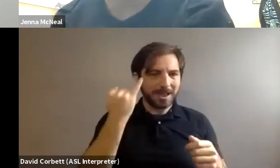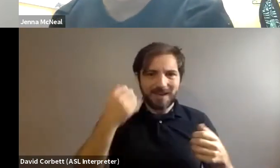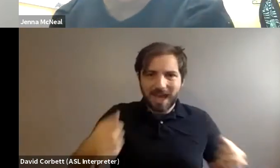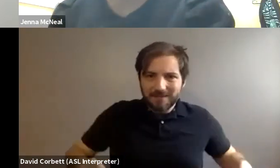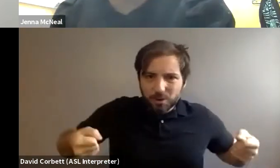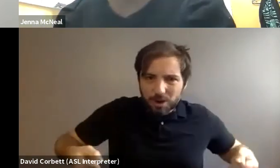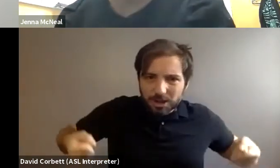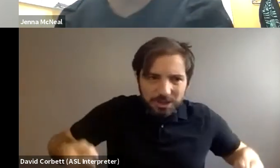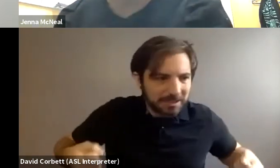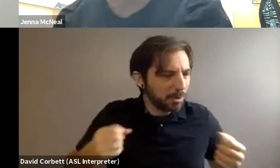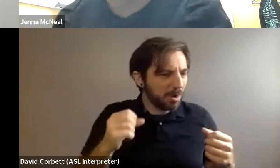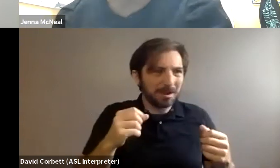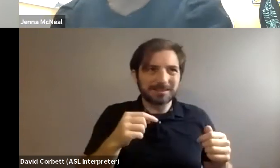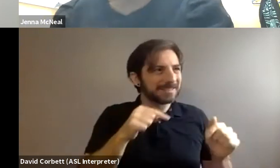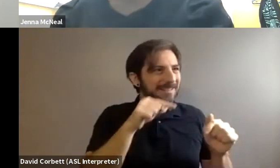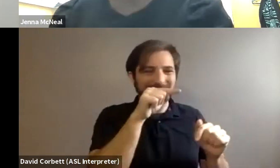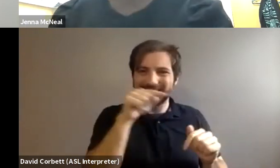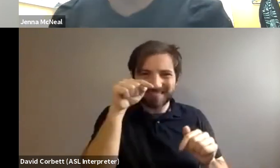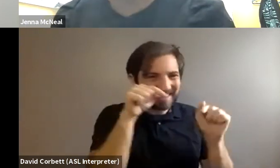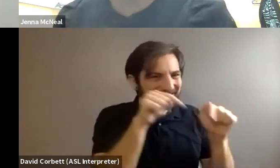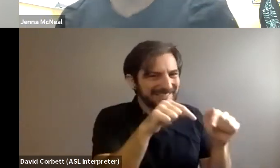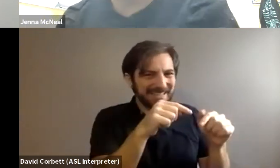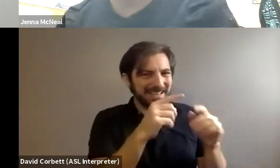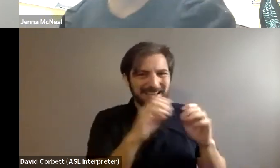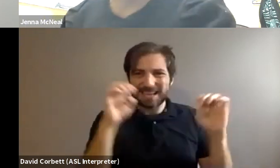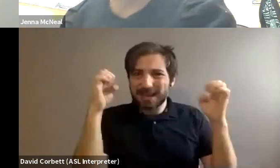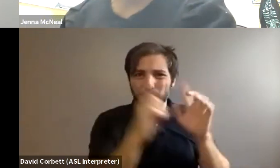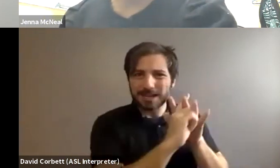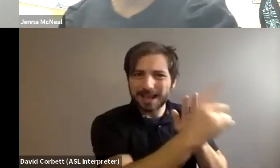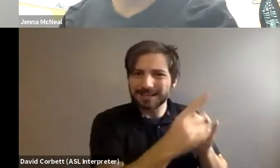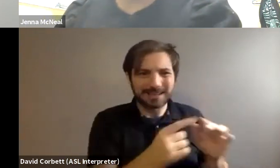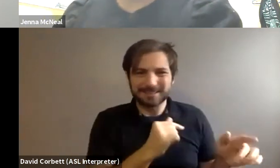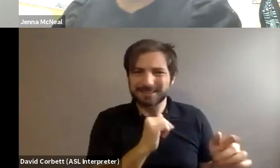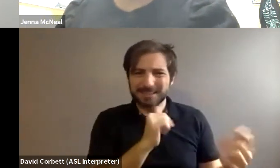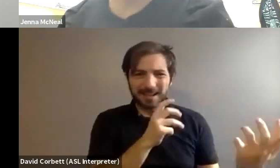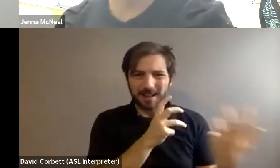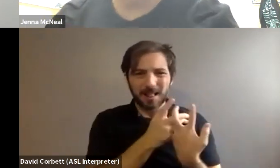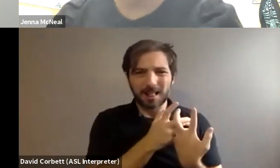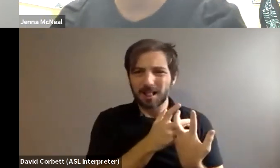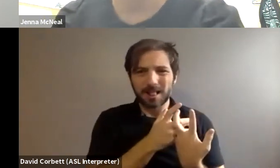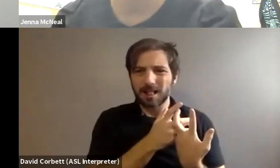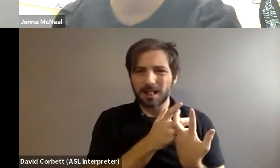work for me so we would need to you know alter the way that we go down this hallway in a